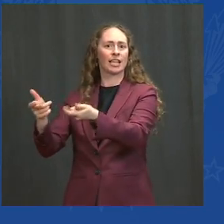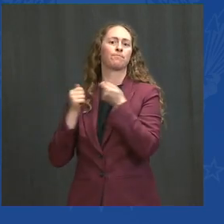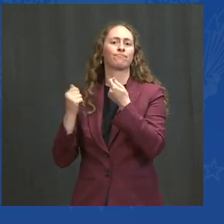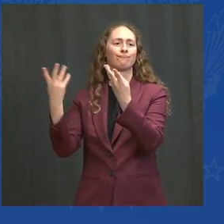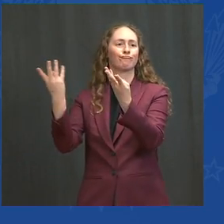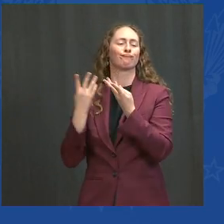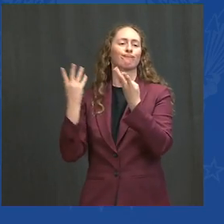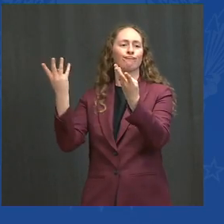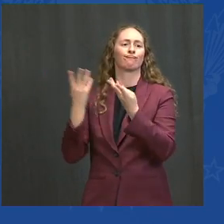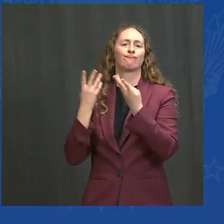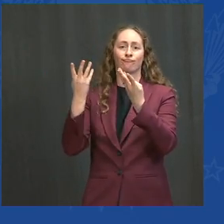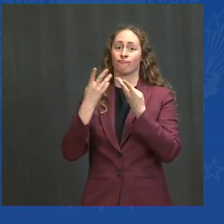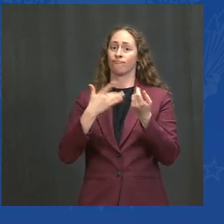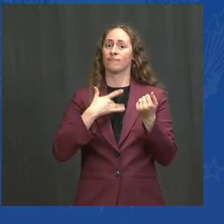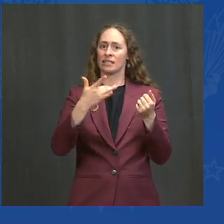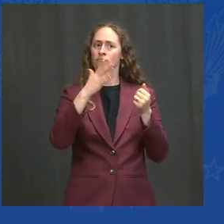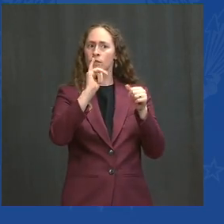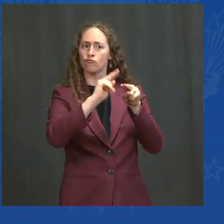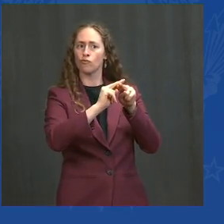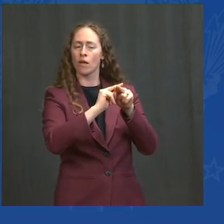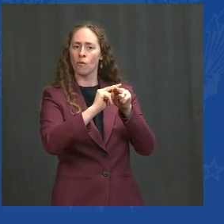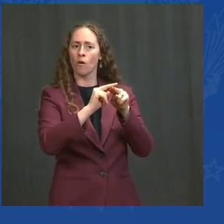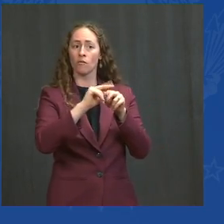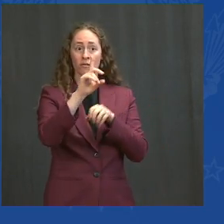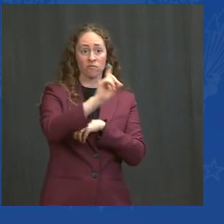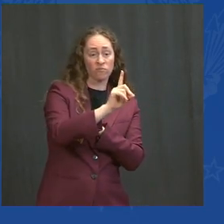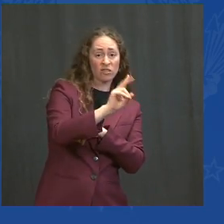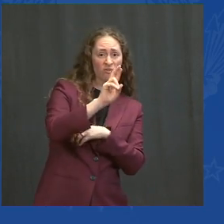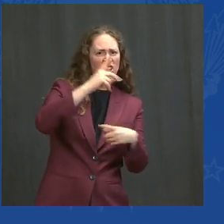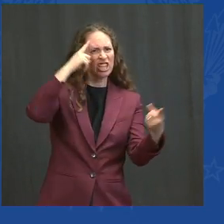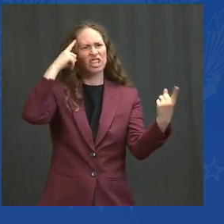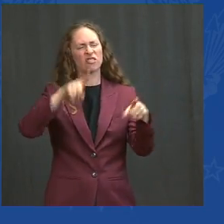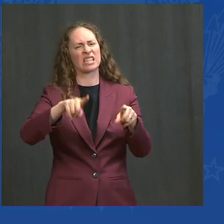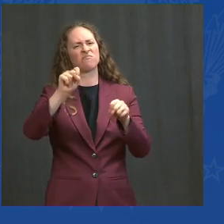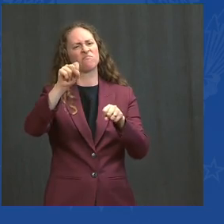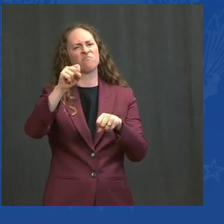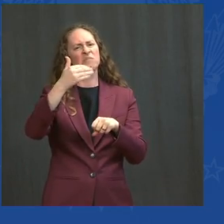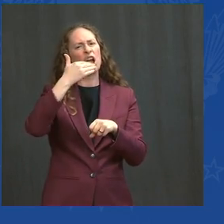This bipartisan breakthrough is a great deal for the American people -- not just for folks in the cities,